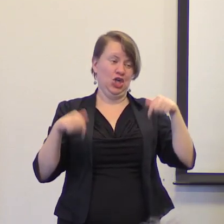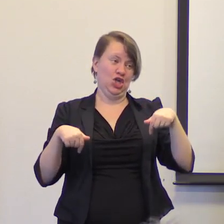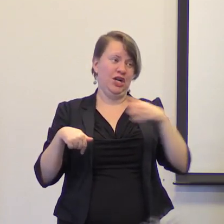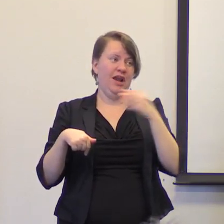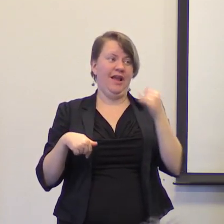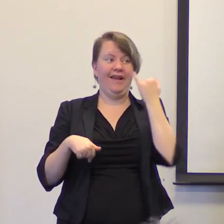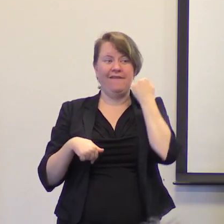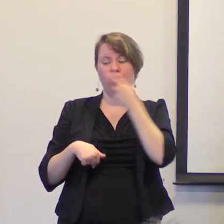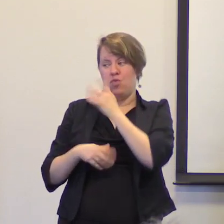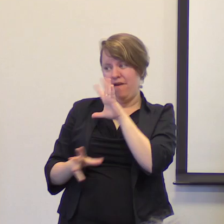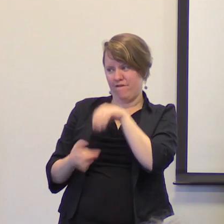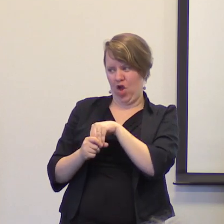you were involved.